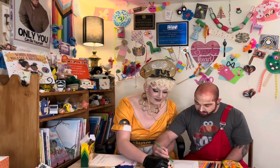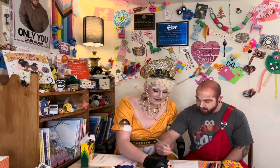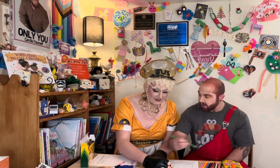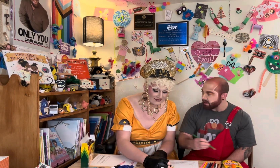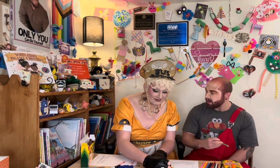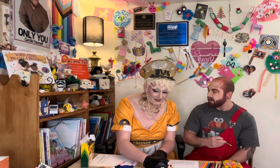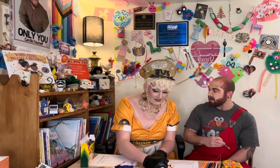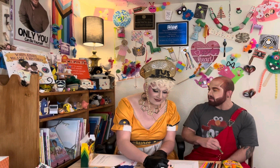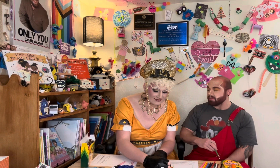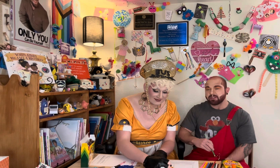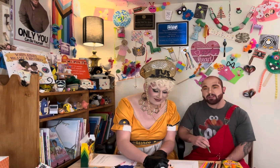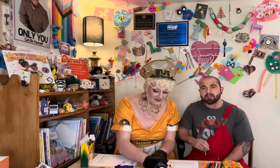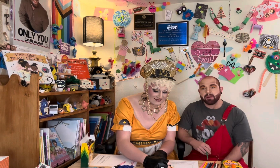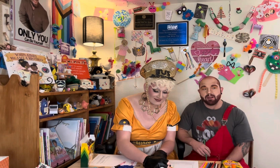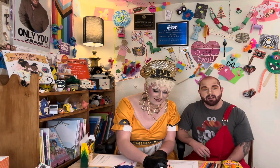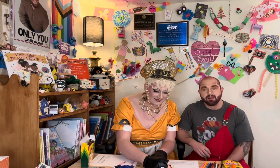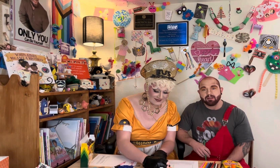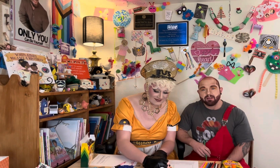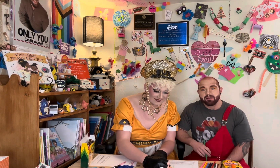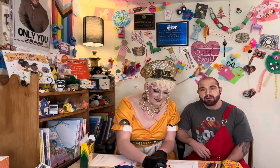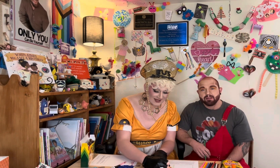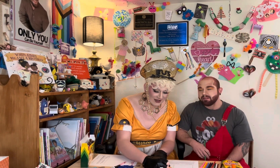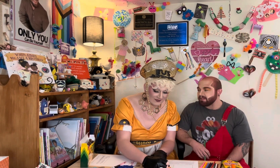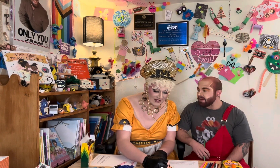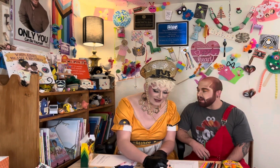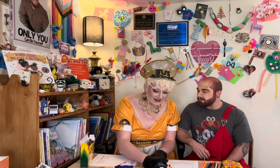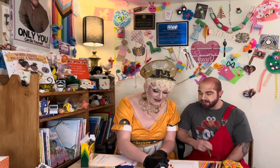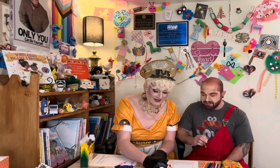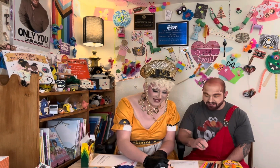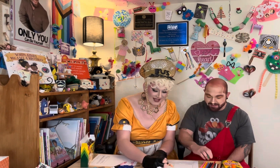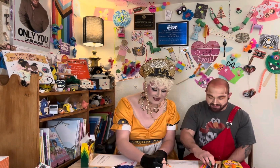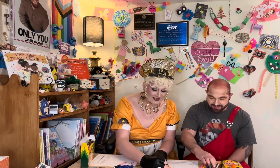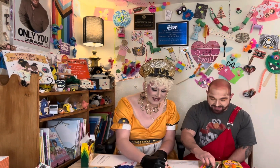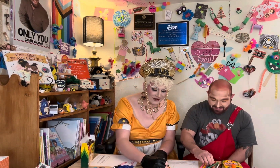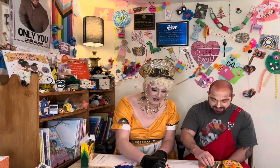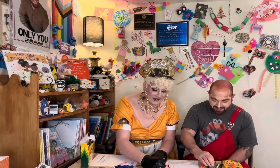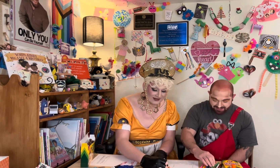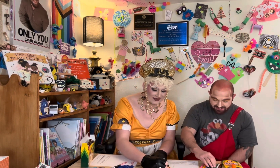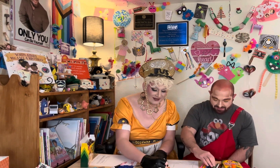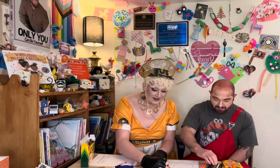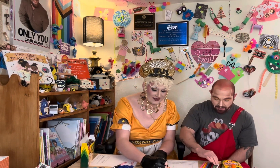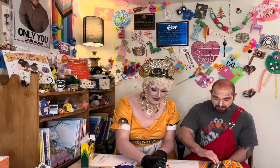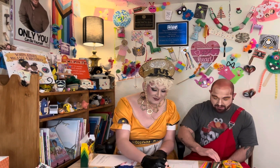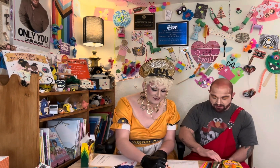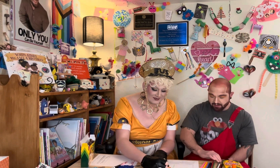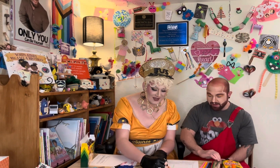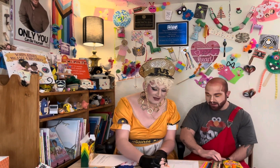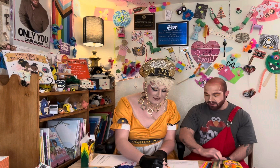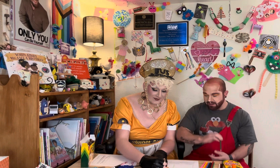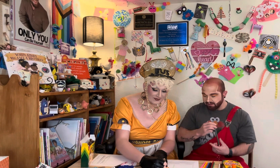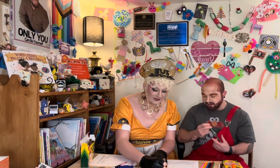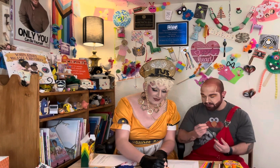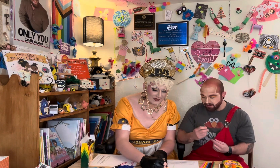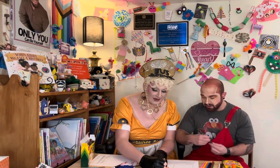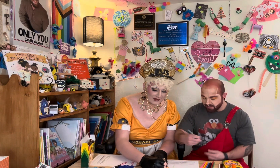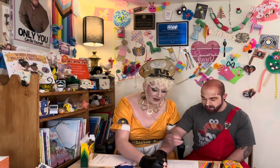like we did on Buster-inspired outfits. CALI: Outfits? Yes, I agree. BUSTER: Do we have any idea if anyone else